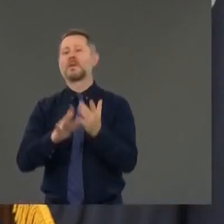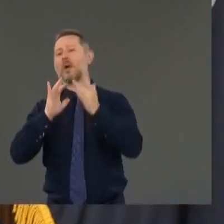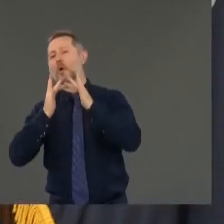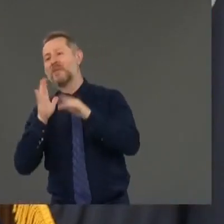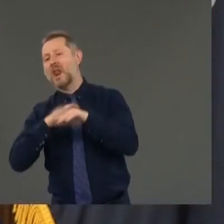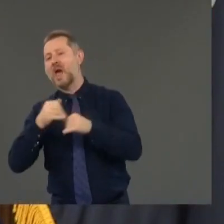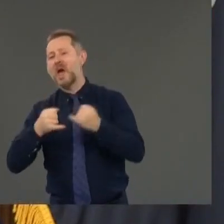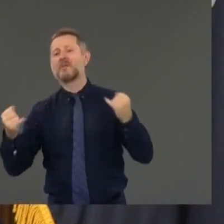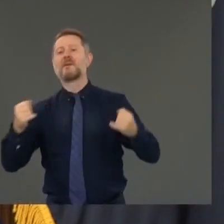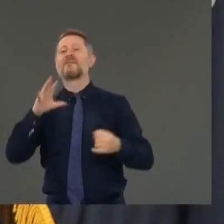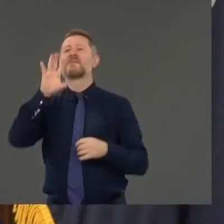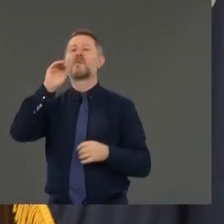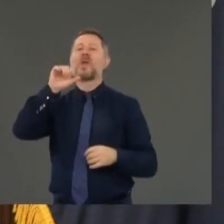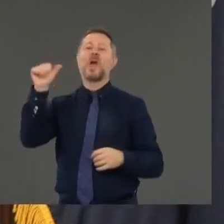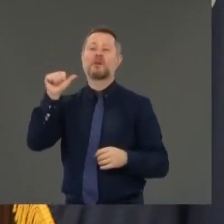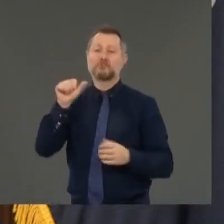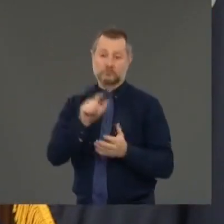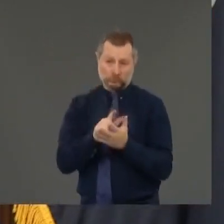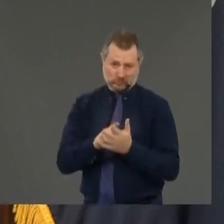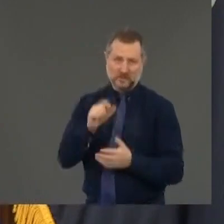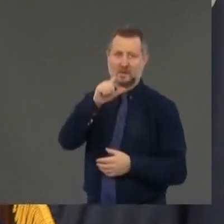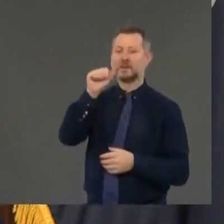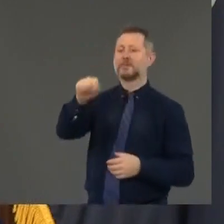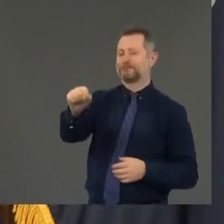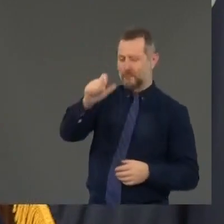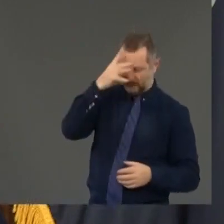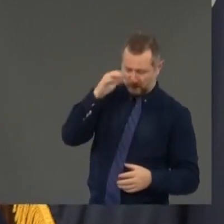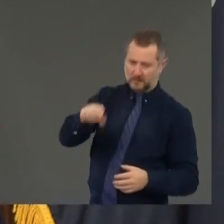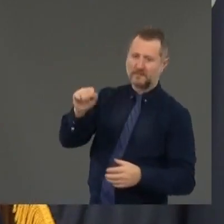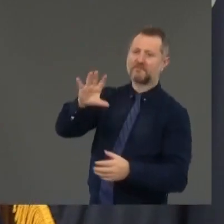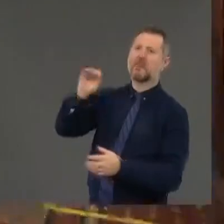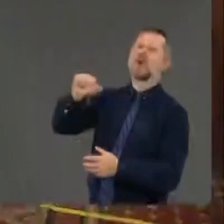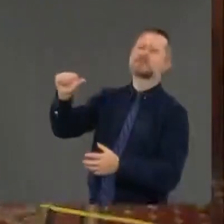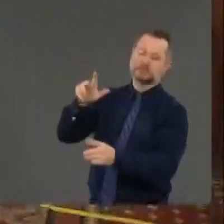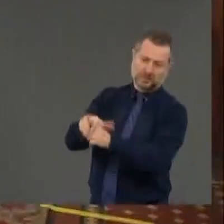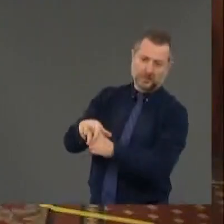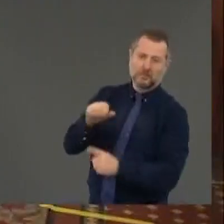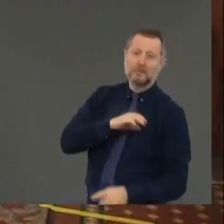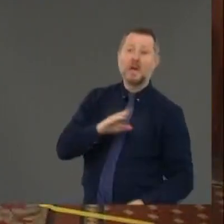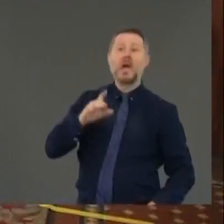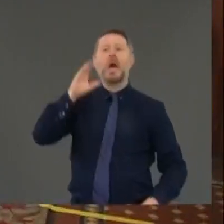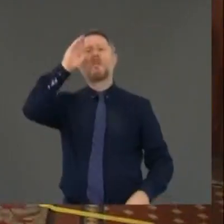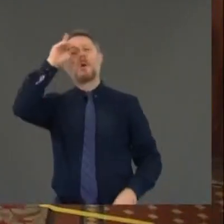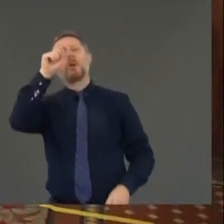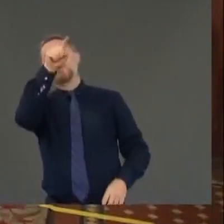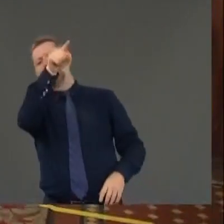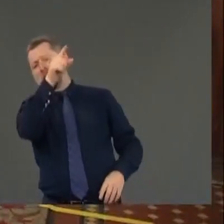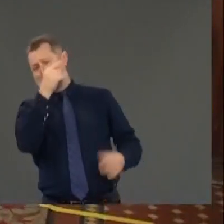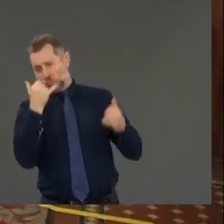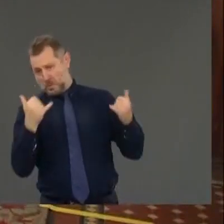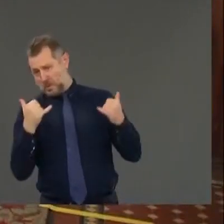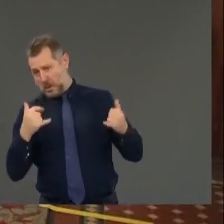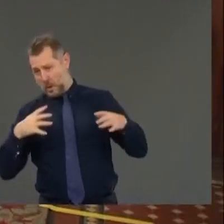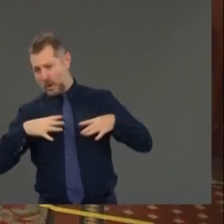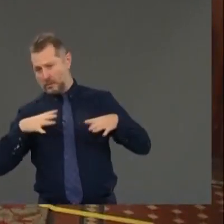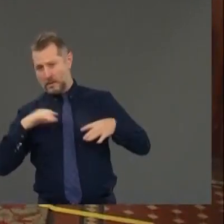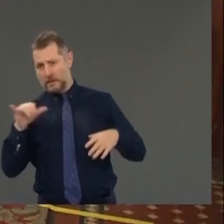RECORDS ONLINE TO COMPLY?